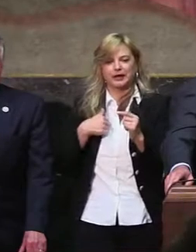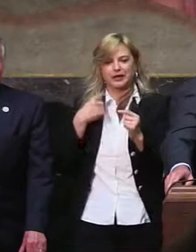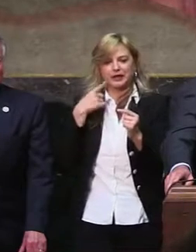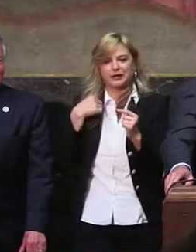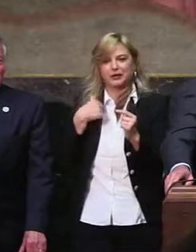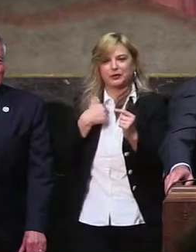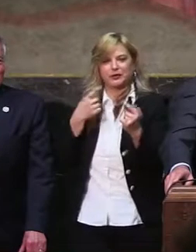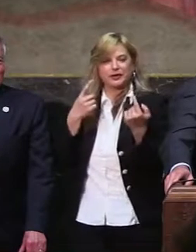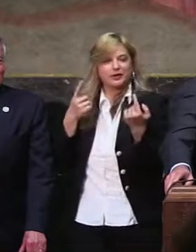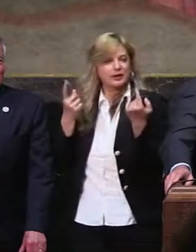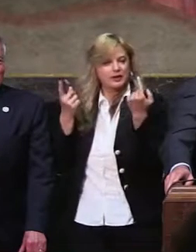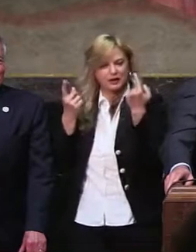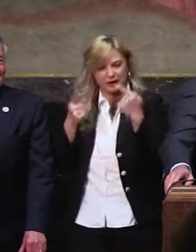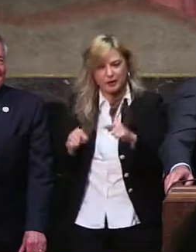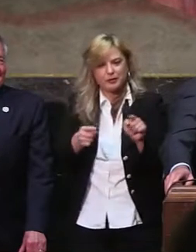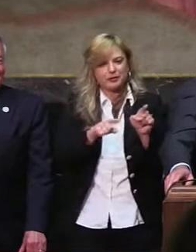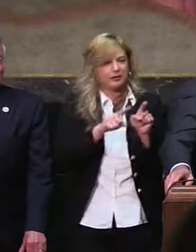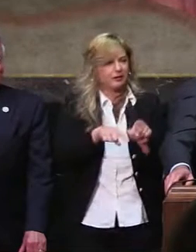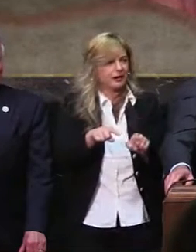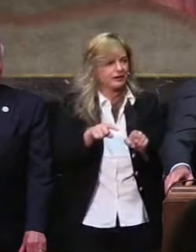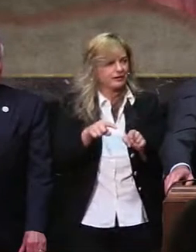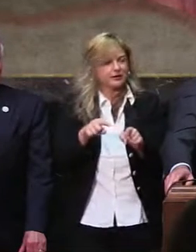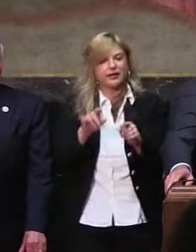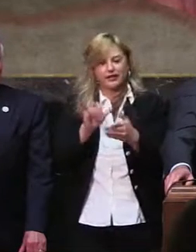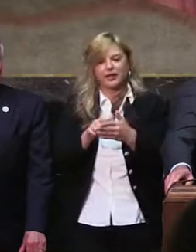compromise has caused us to withdrawal the option